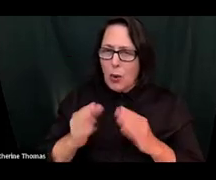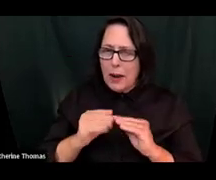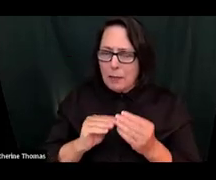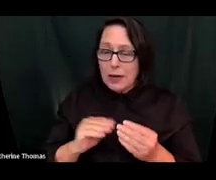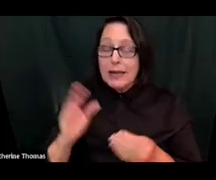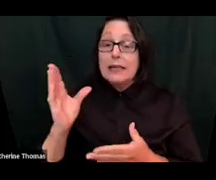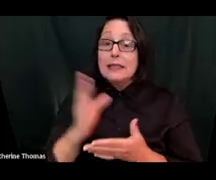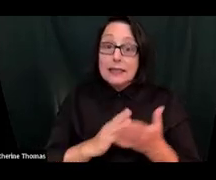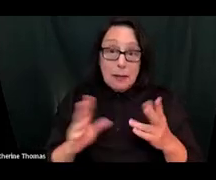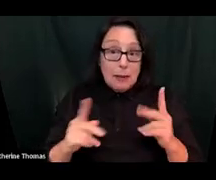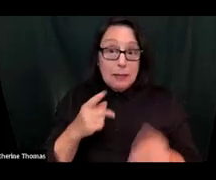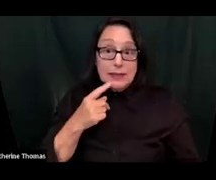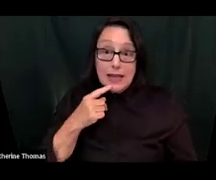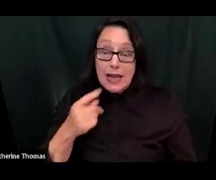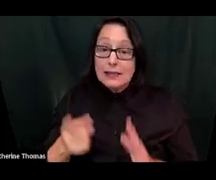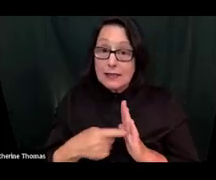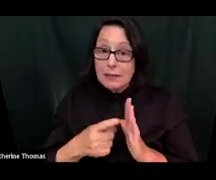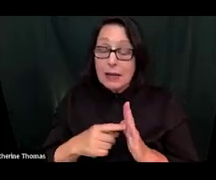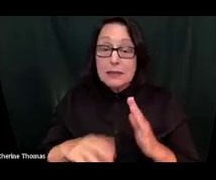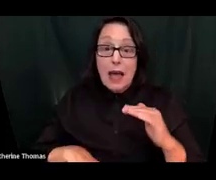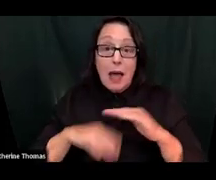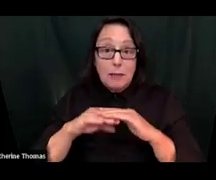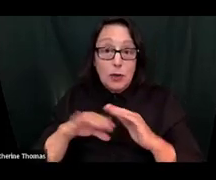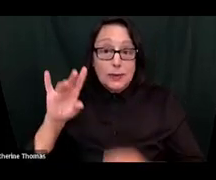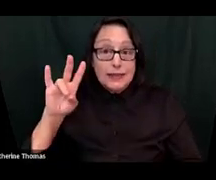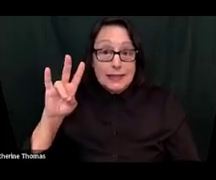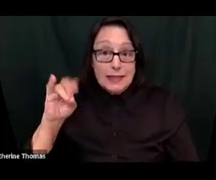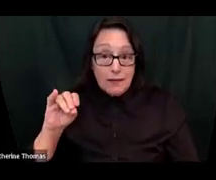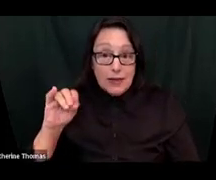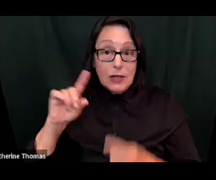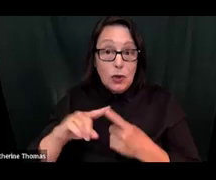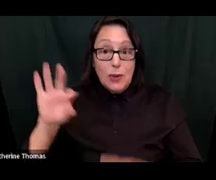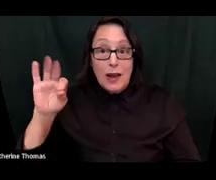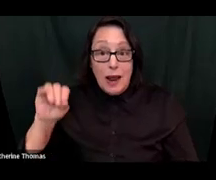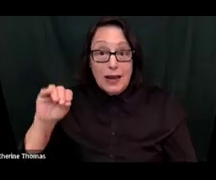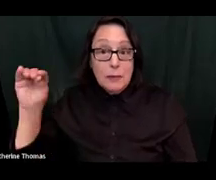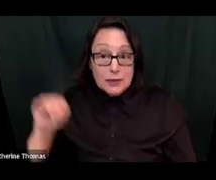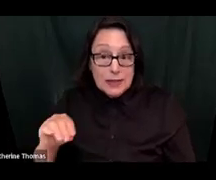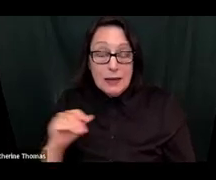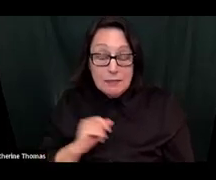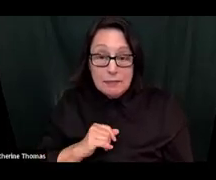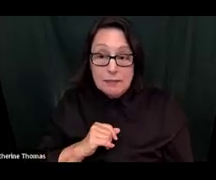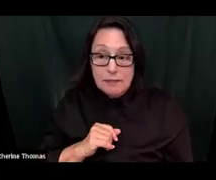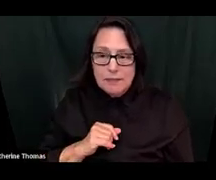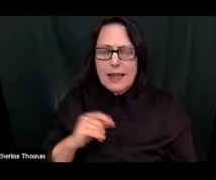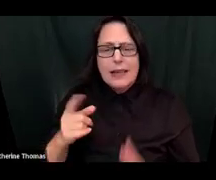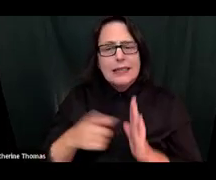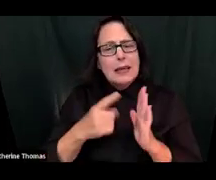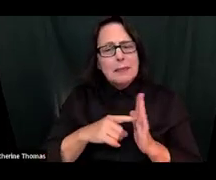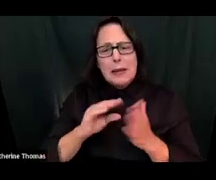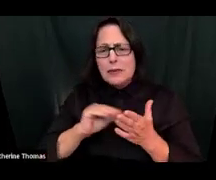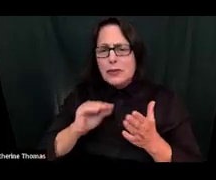that are rating that number as high as 70 to 90%. Then sometimes you know students are